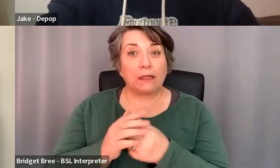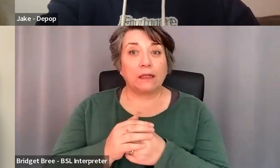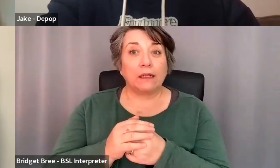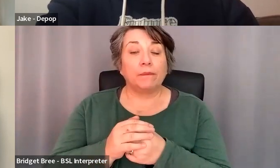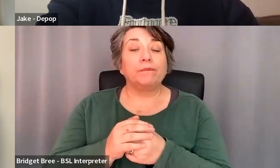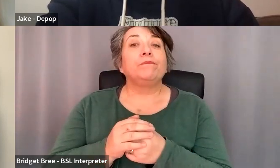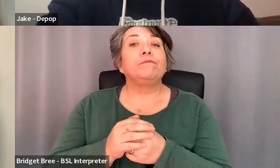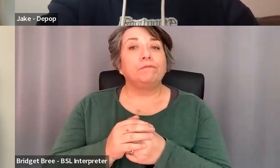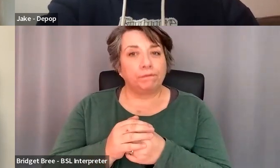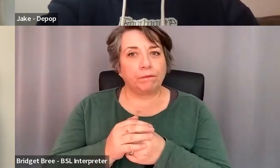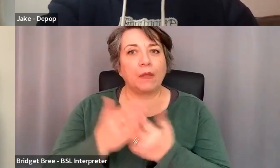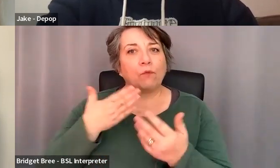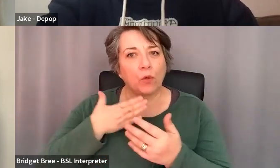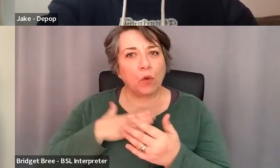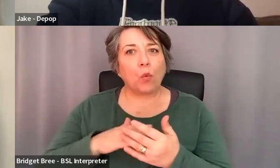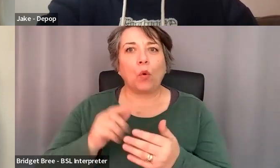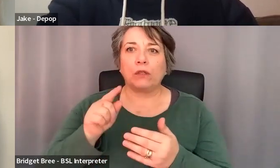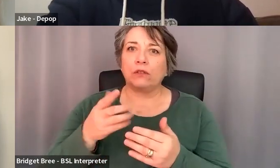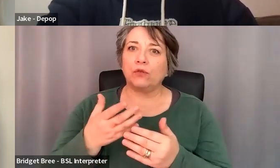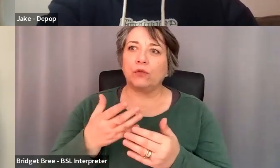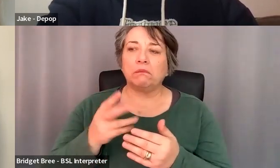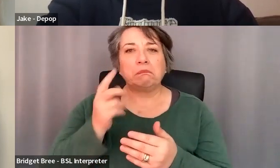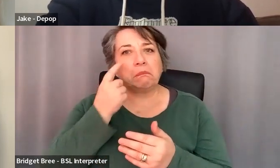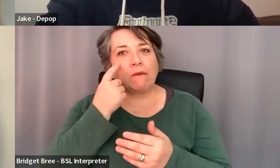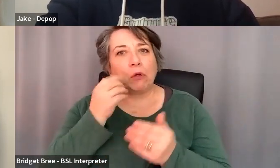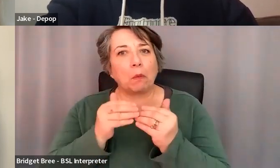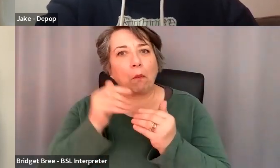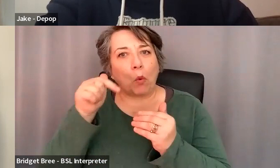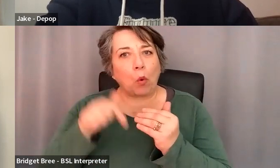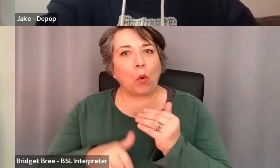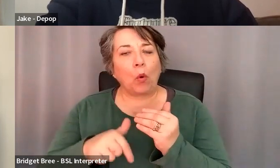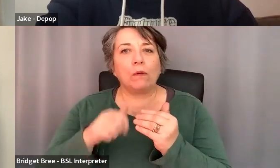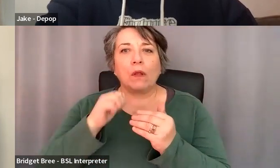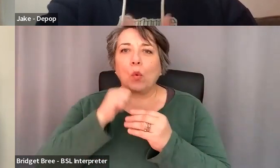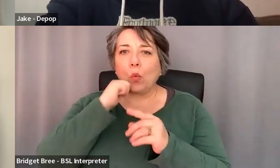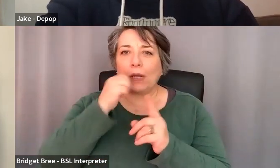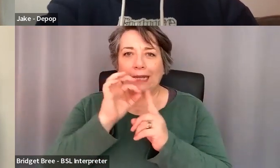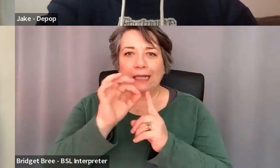Within around 2 or 3 days. If we do look to move forward, then you would have a 30 min initial interview with someone from talent and we'll really go into the role with you